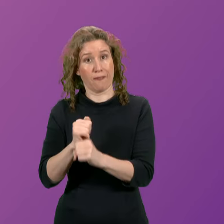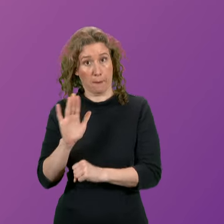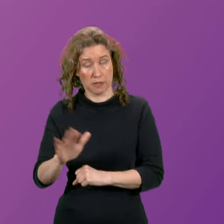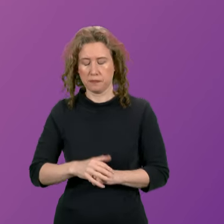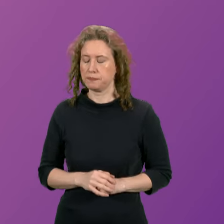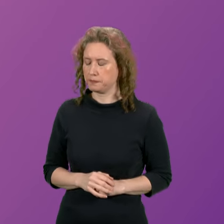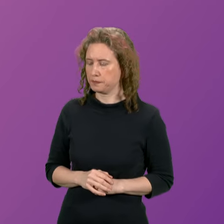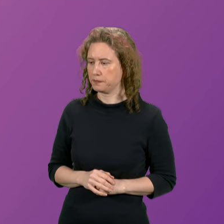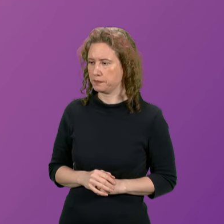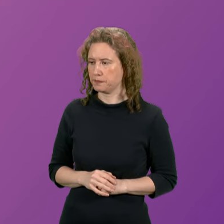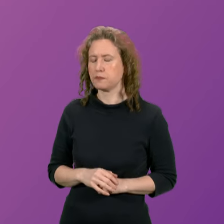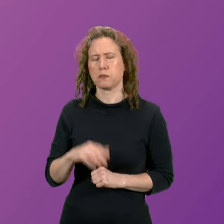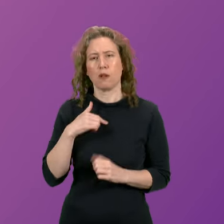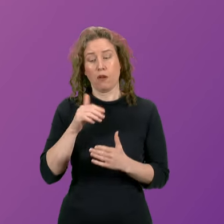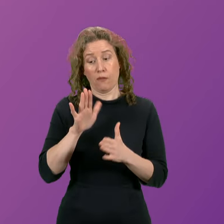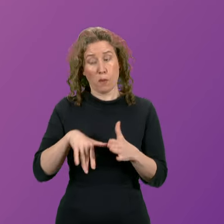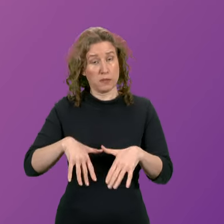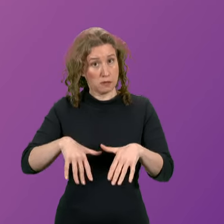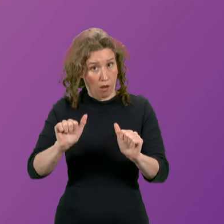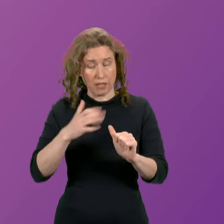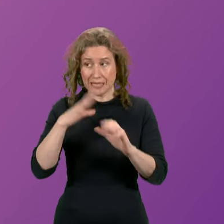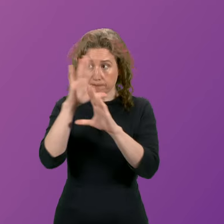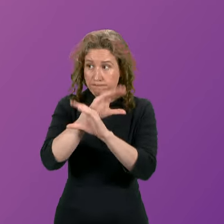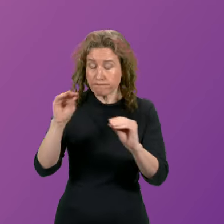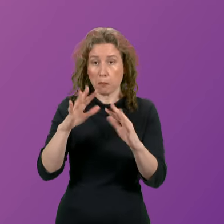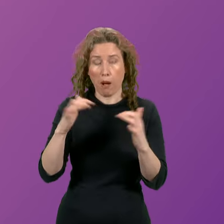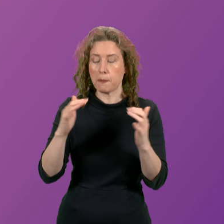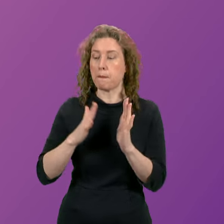At the outset, I have to make it clear to the Parliament that Michael Matheson is a friend